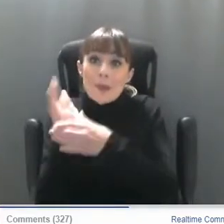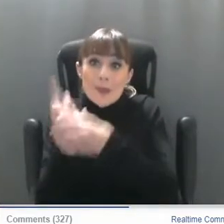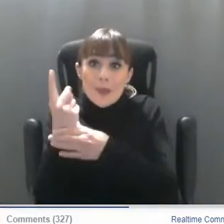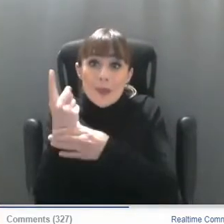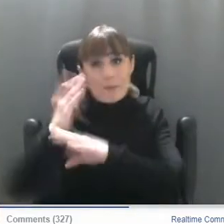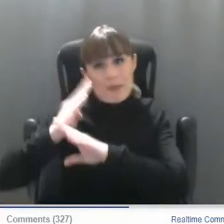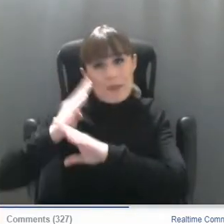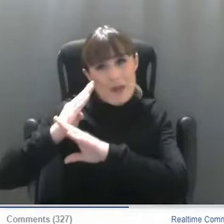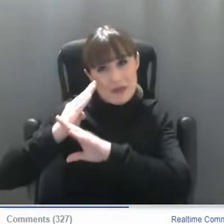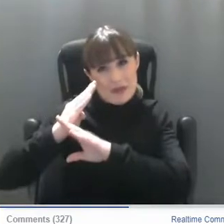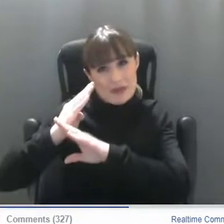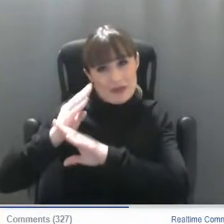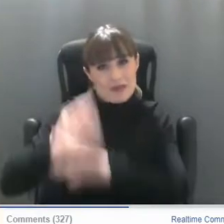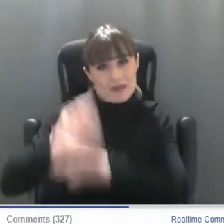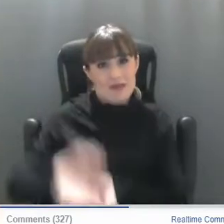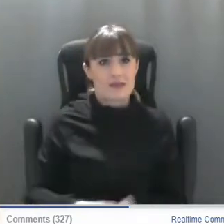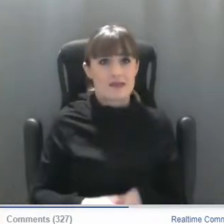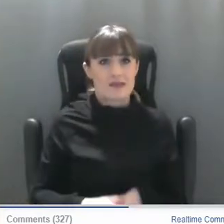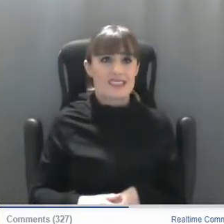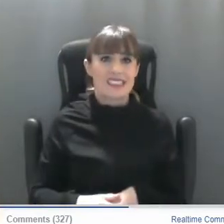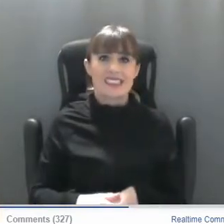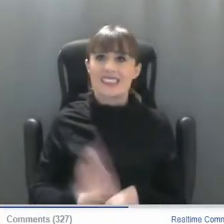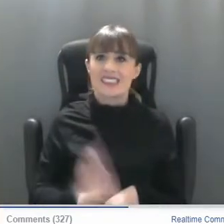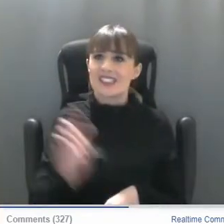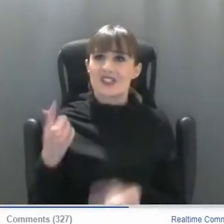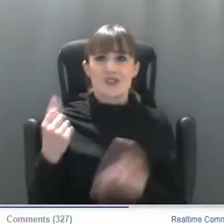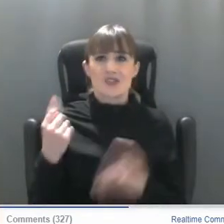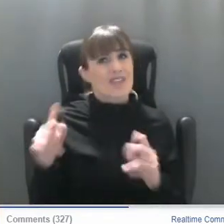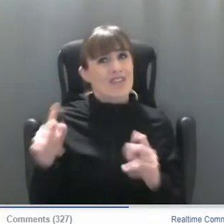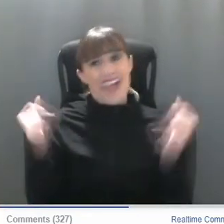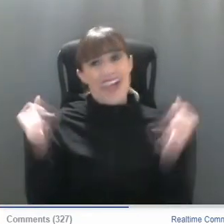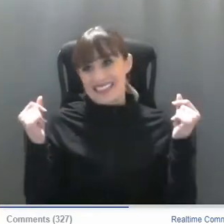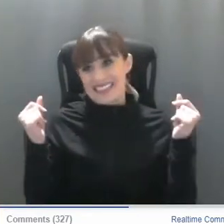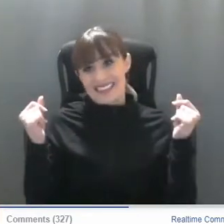I'm just kind of trying to do a quick walk through too, so that you guys could